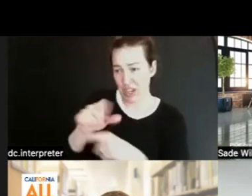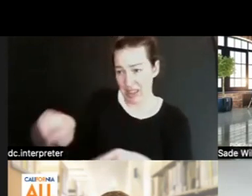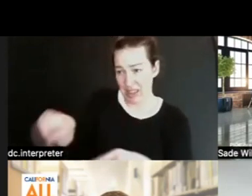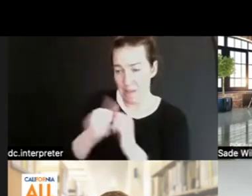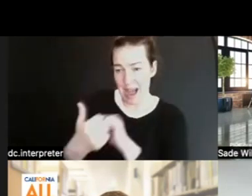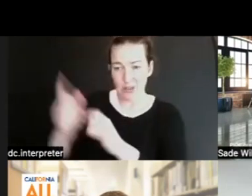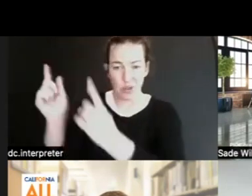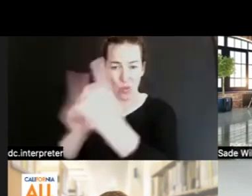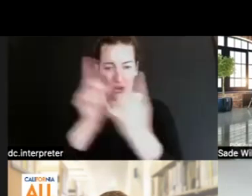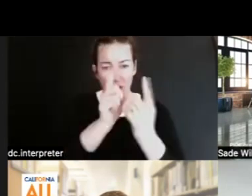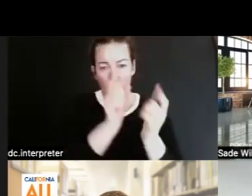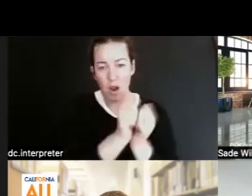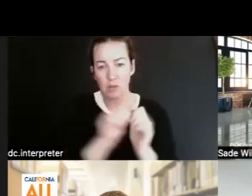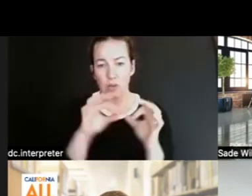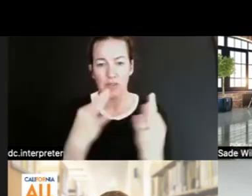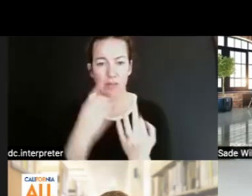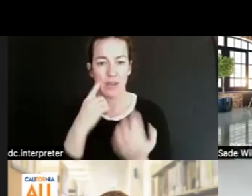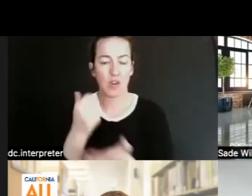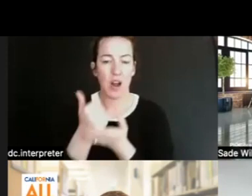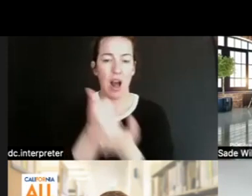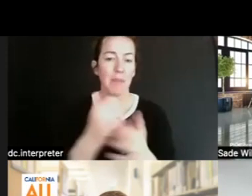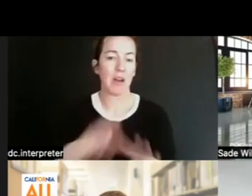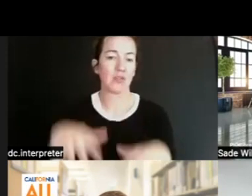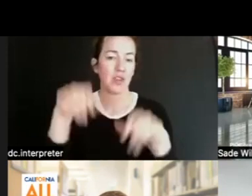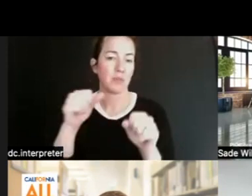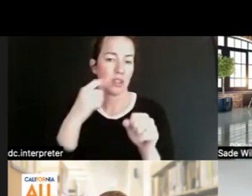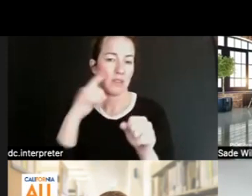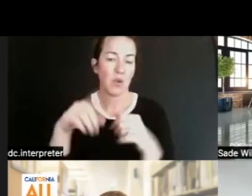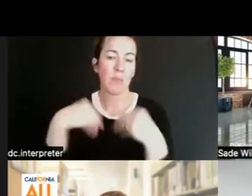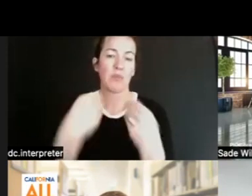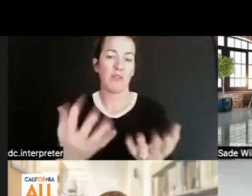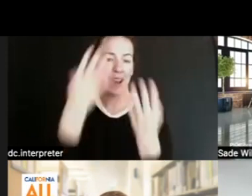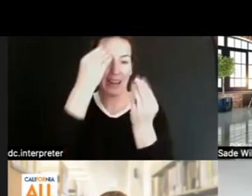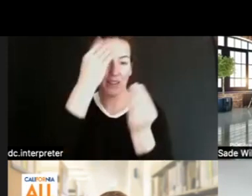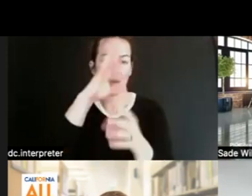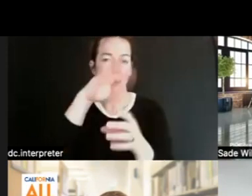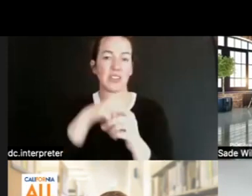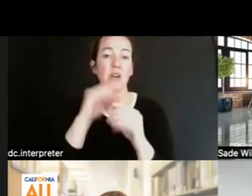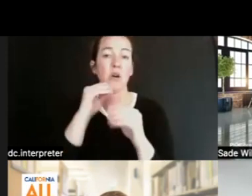one on one to help the adoption, to provide the information in their home language. And in that